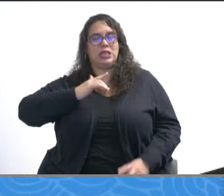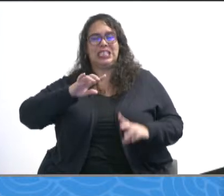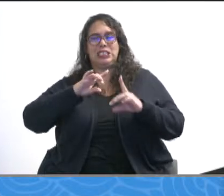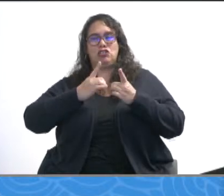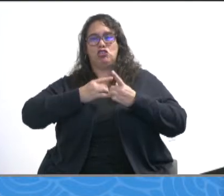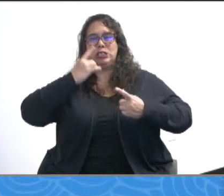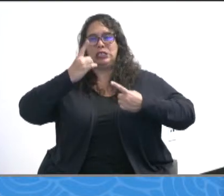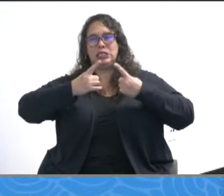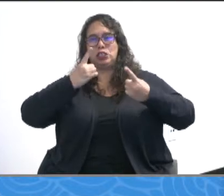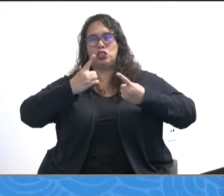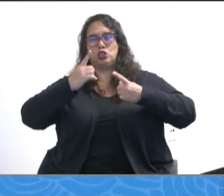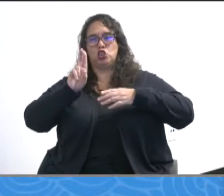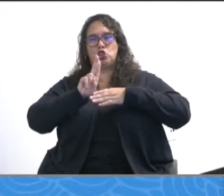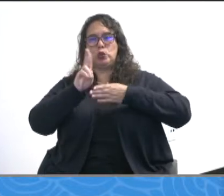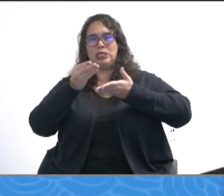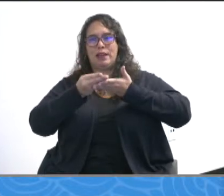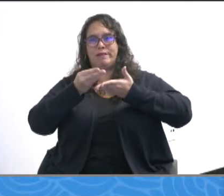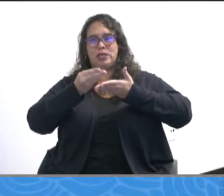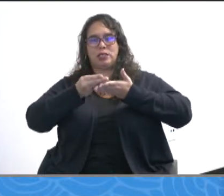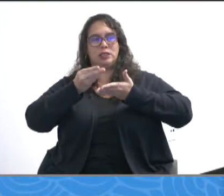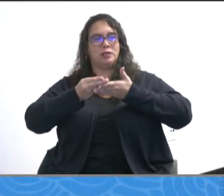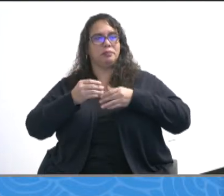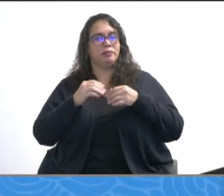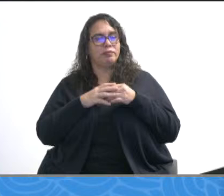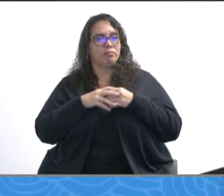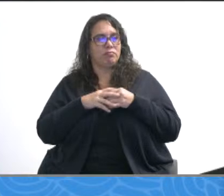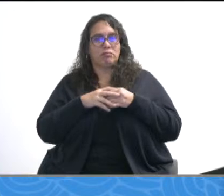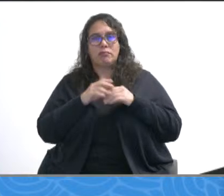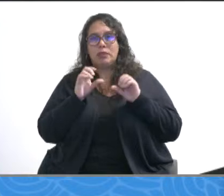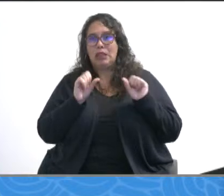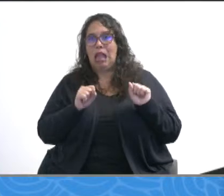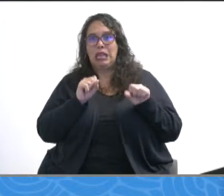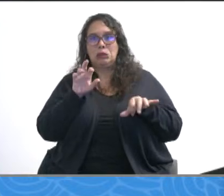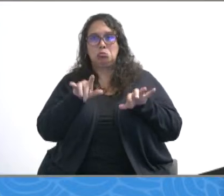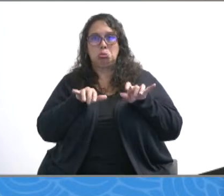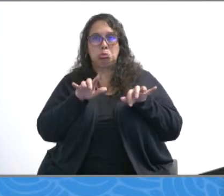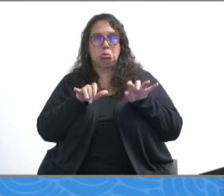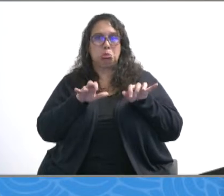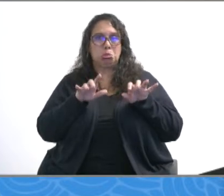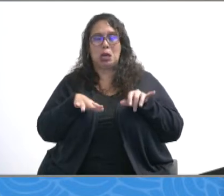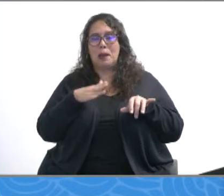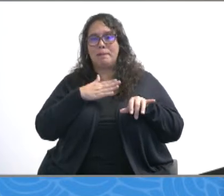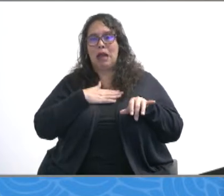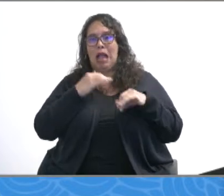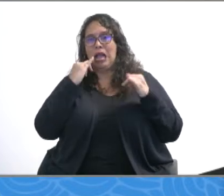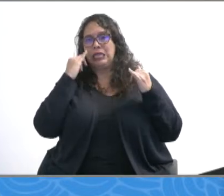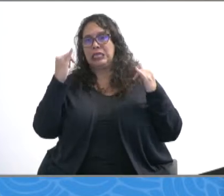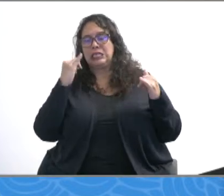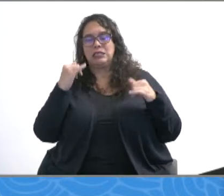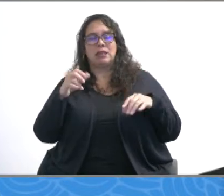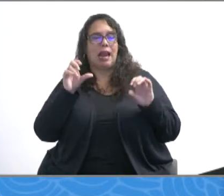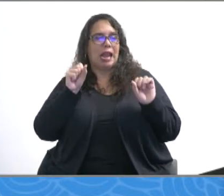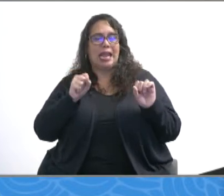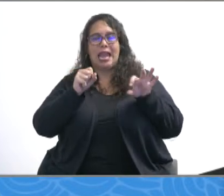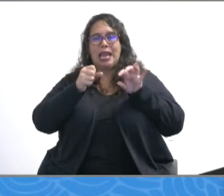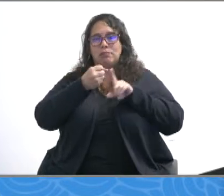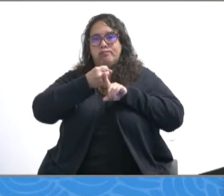using these funds, these three types of funds. And I get to just share my thoughts. And I get to say why I feel that this is important.